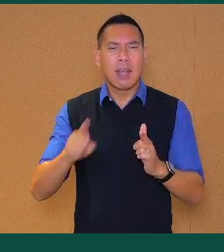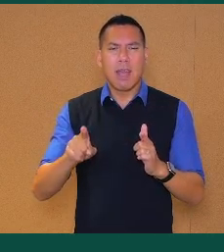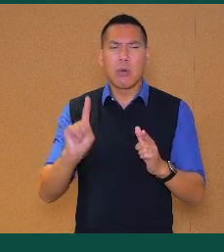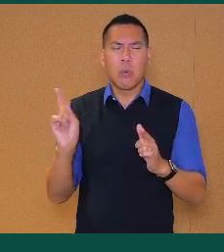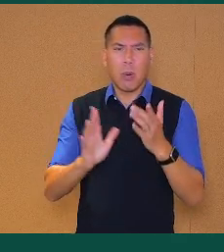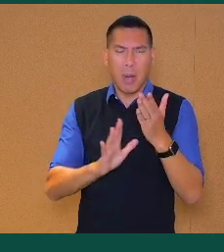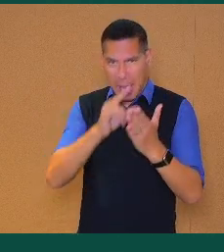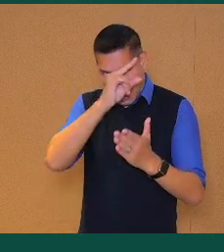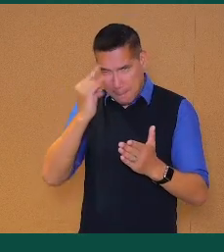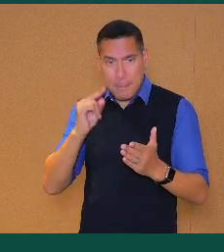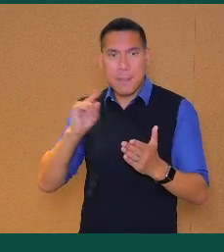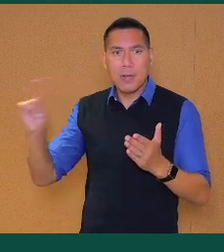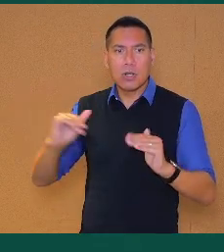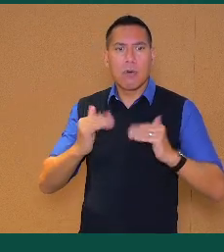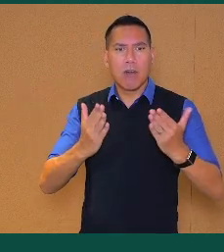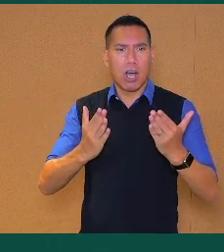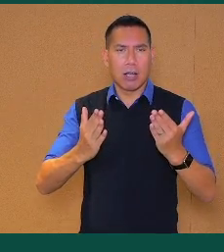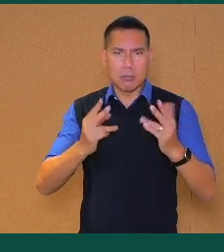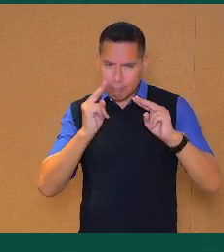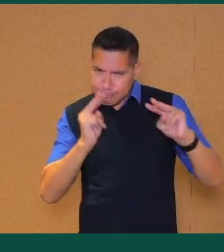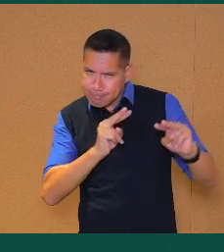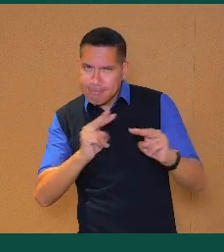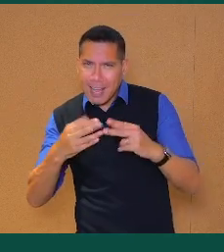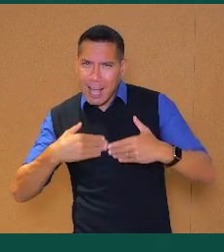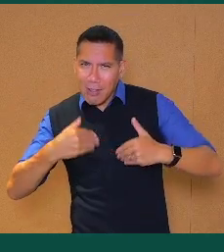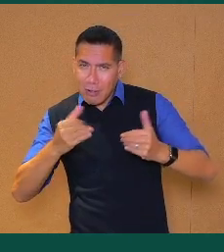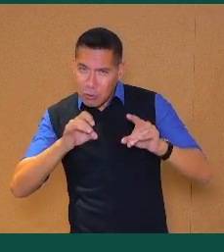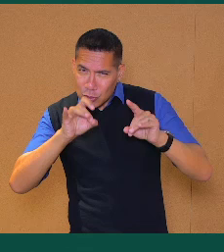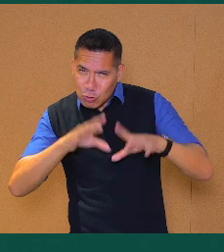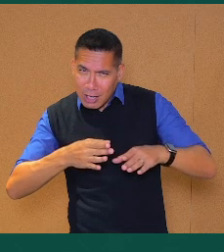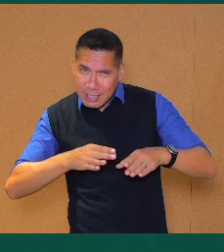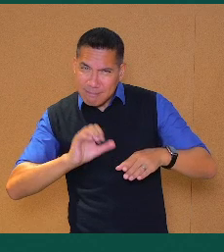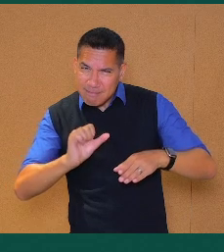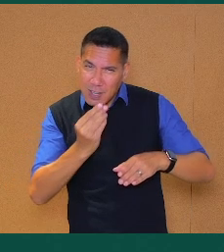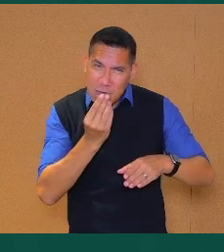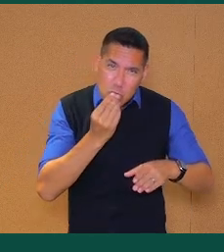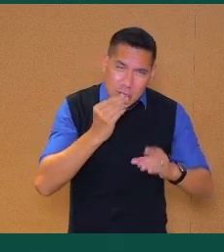Australia's Food Environment Dashboard aims to provide an overview of the healthiness of Australia's food environments and highlight priority areas for policy actio